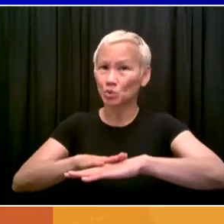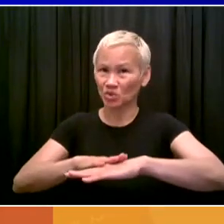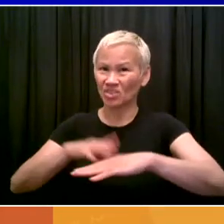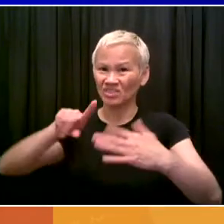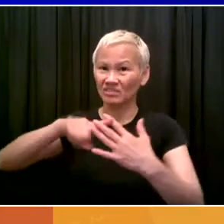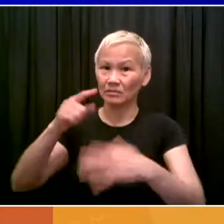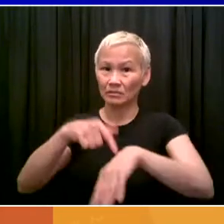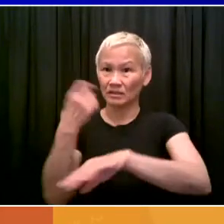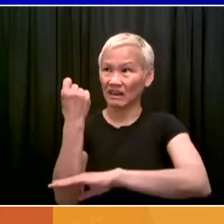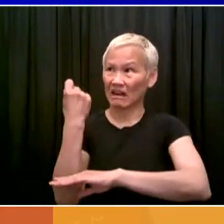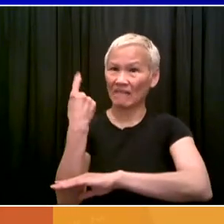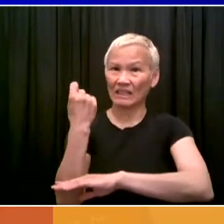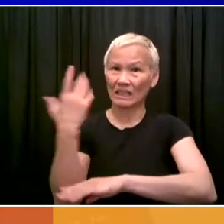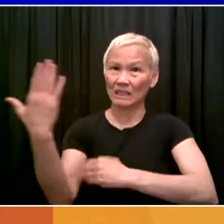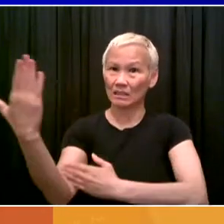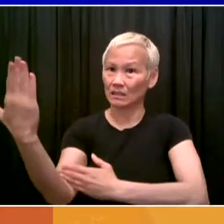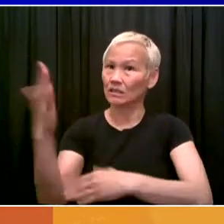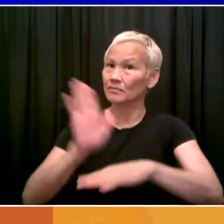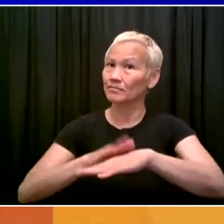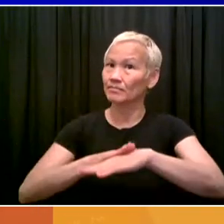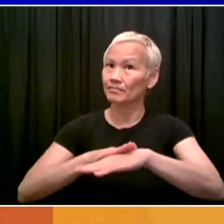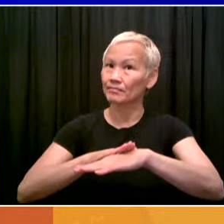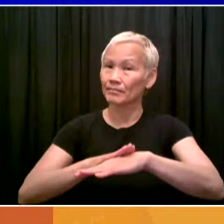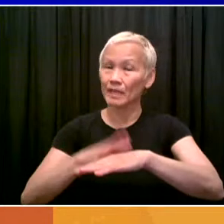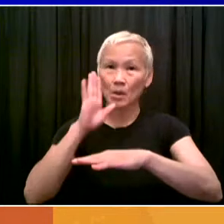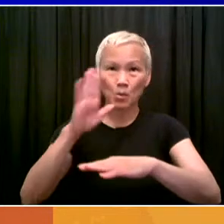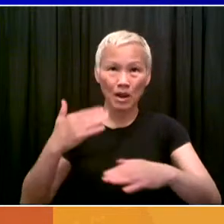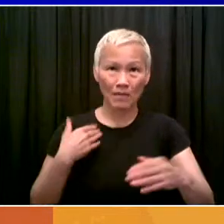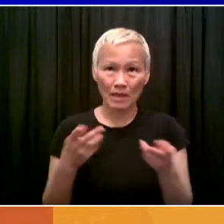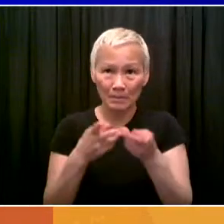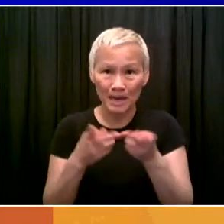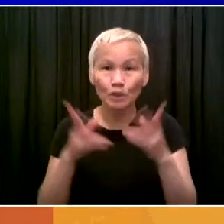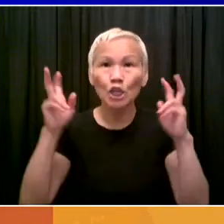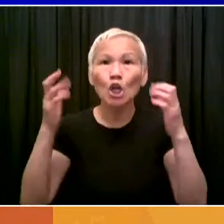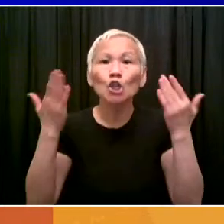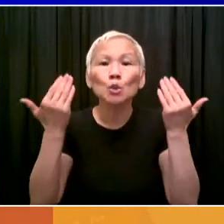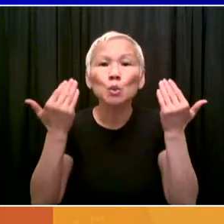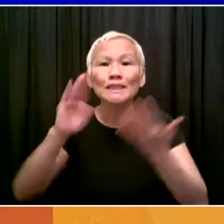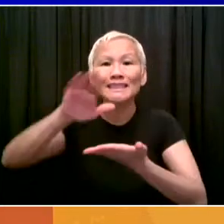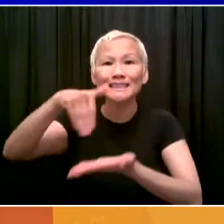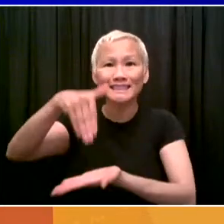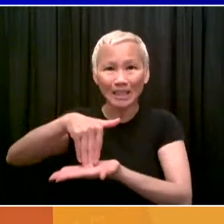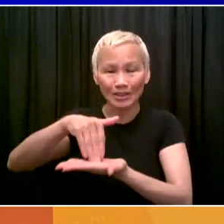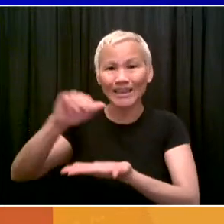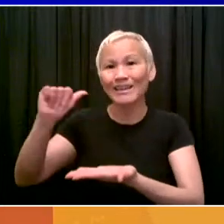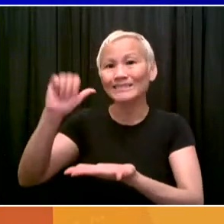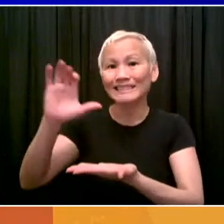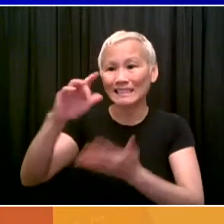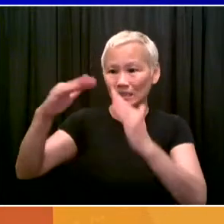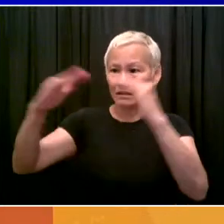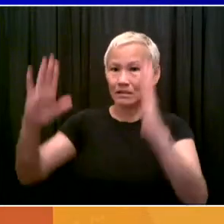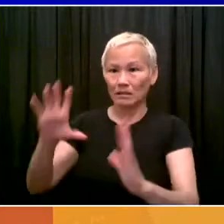THAT IS RISING, WE HAVE A HEAT ADVISORY TODAY BEGINNING AT 11:00 A.M. COOLING CENTERS